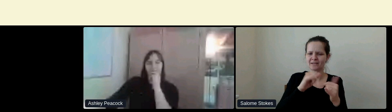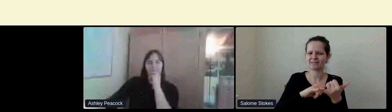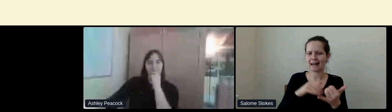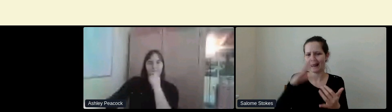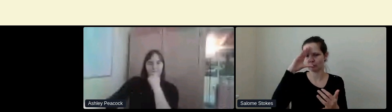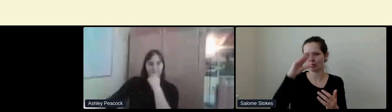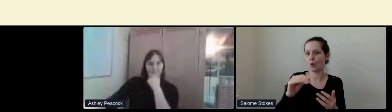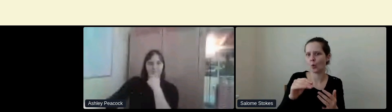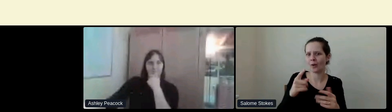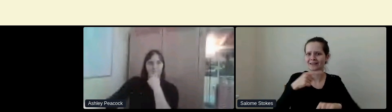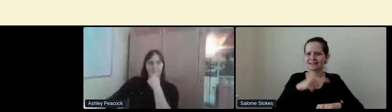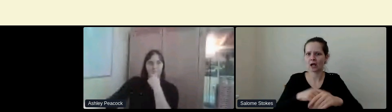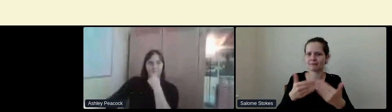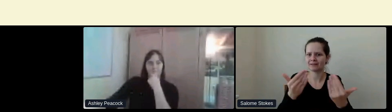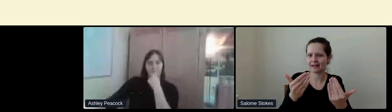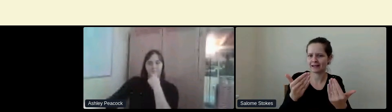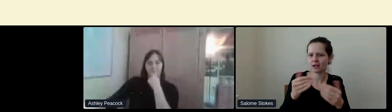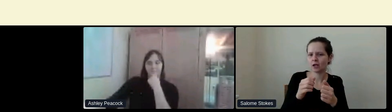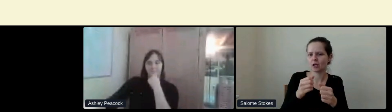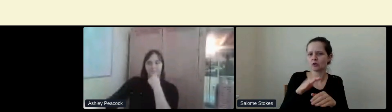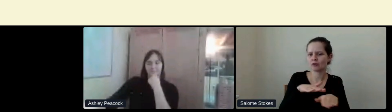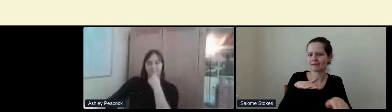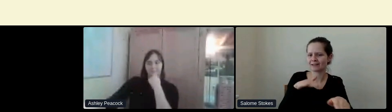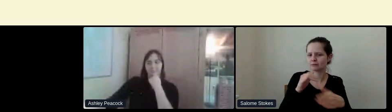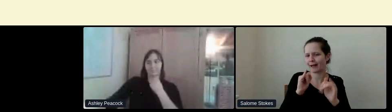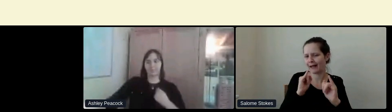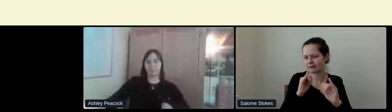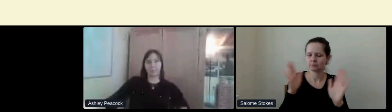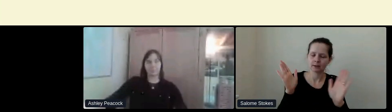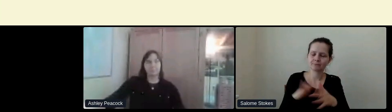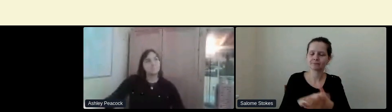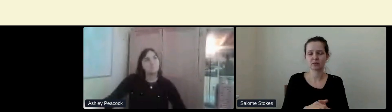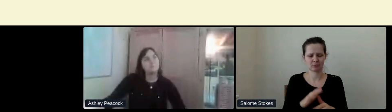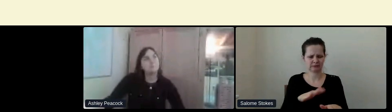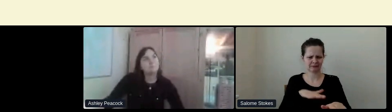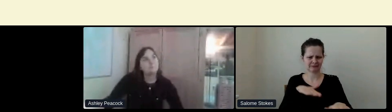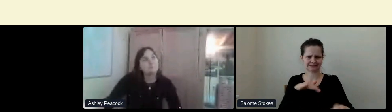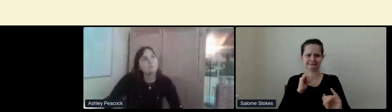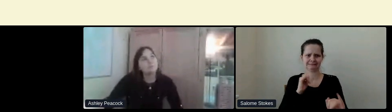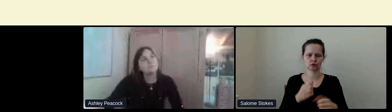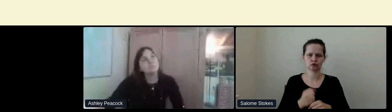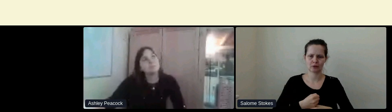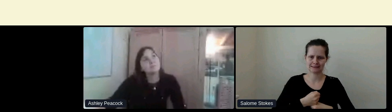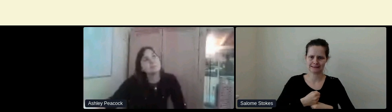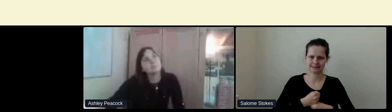more traffic than normal so you get a little bit stressed. I get to work and someone comments that